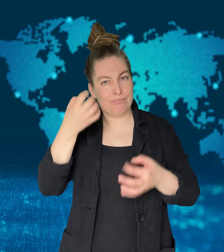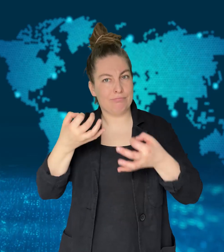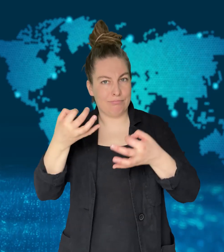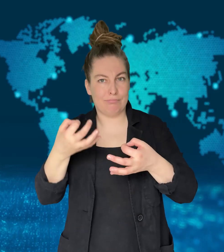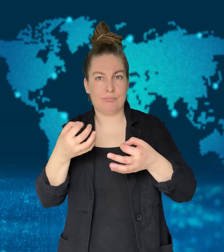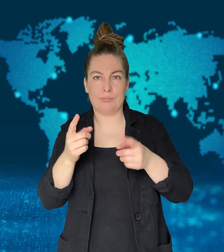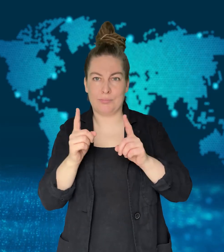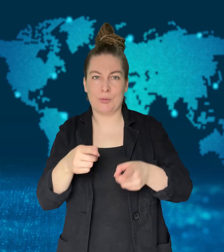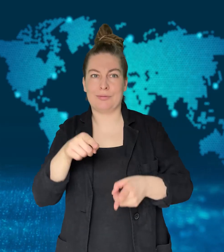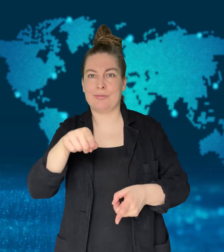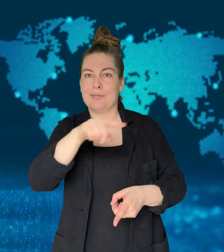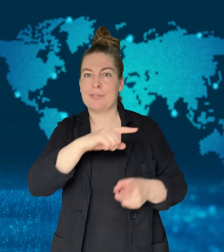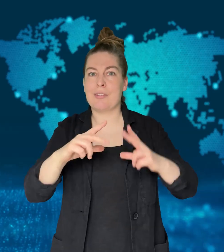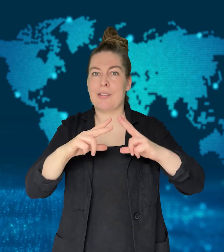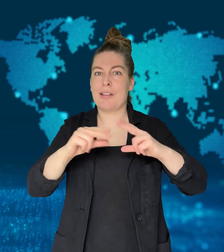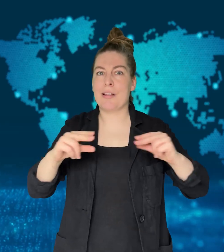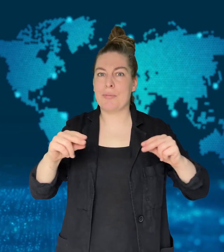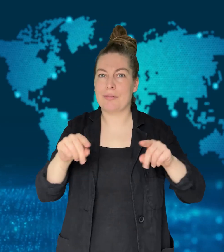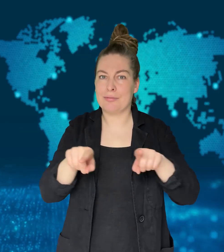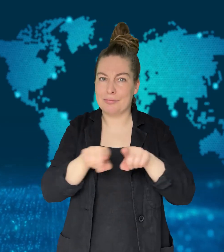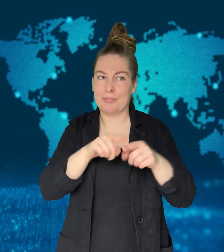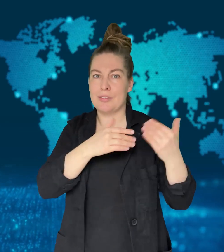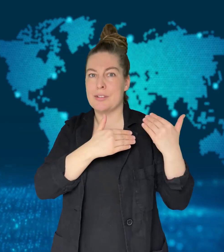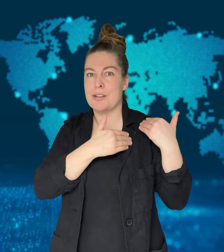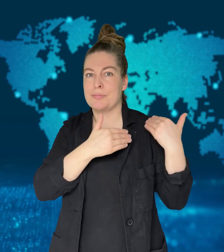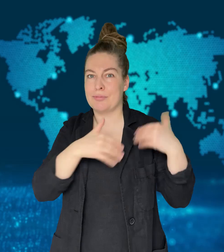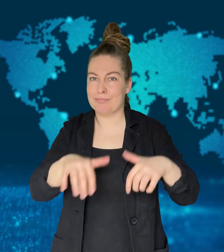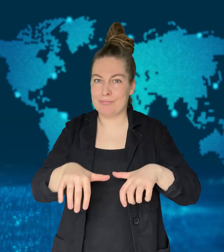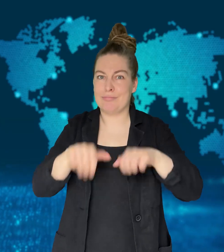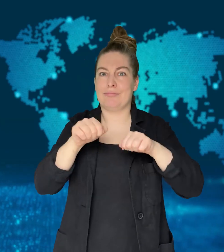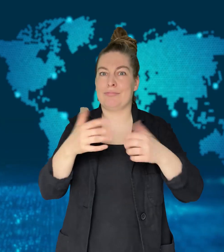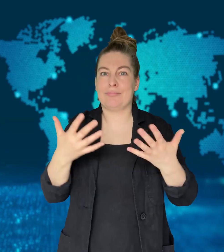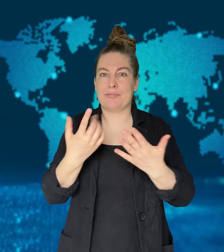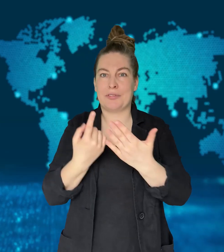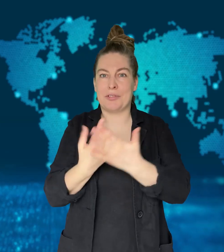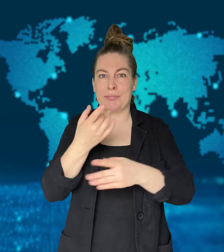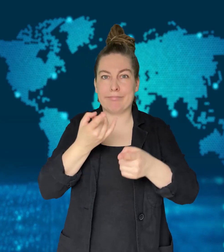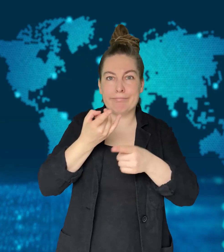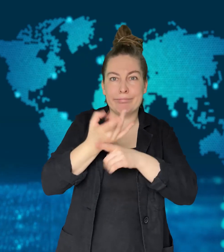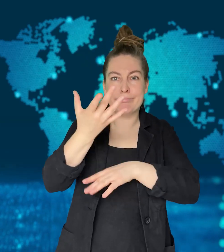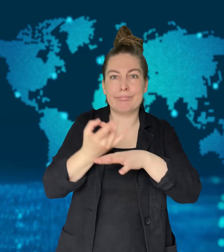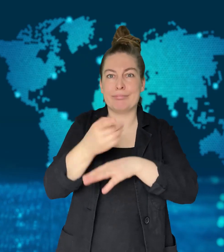responsible for attacks coming from its territory.